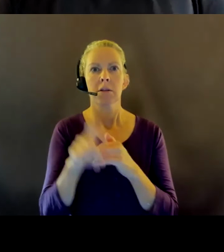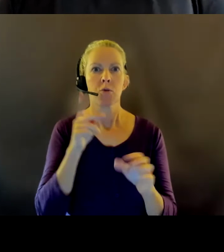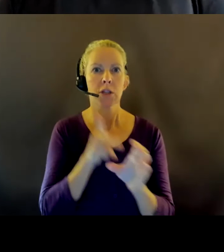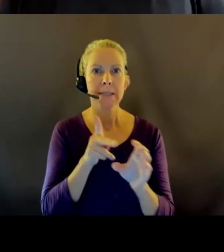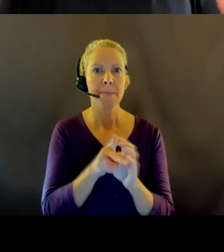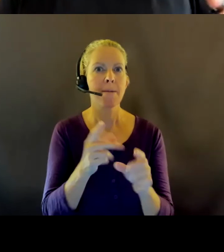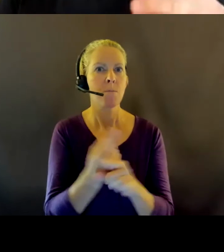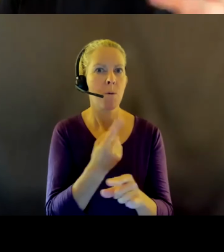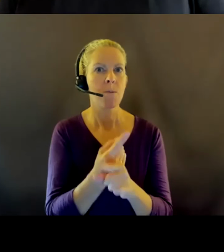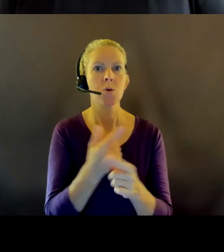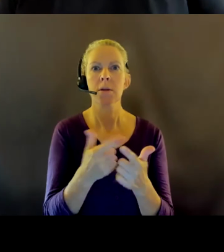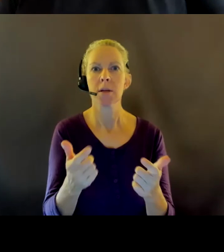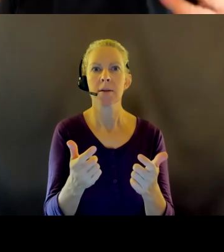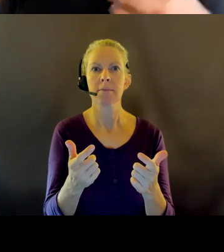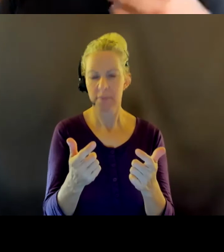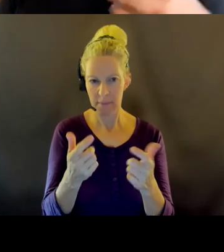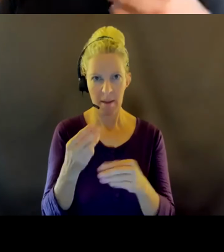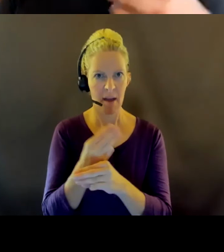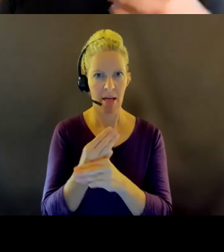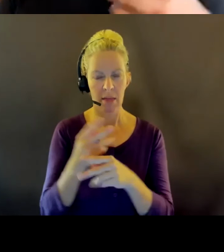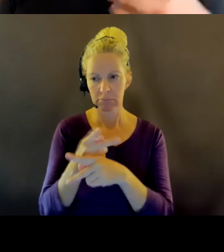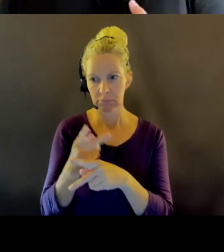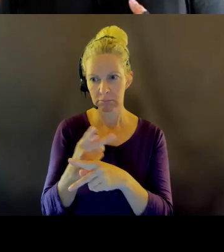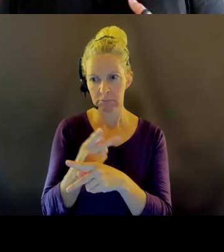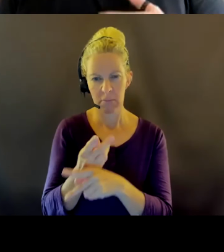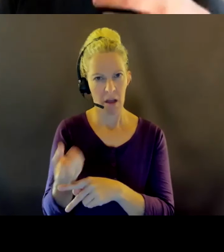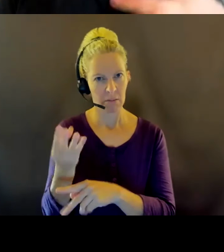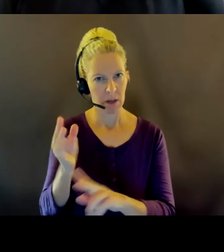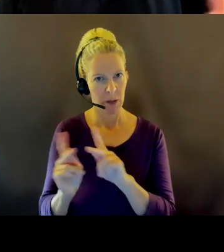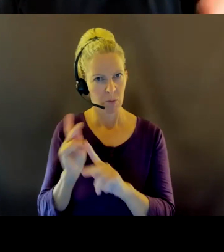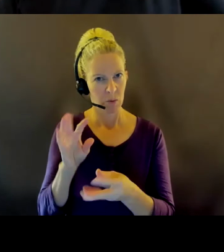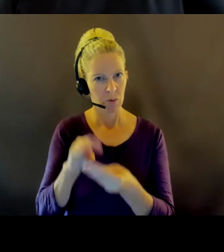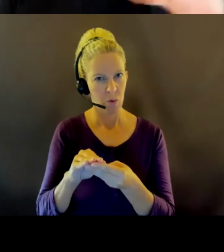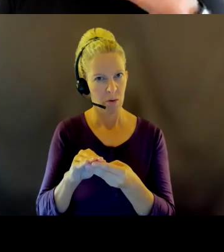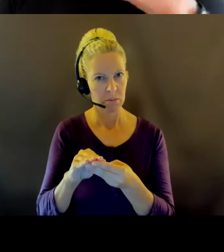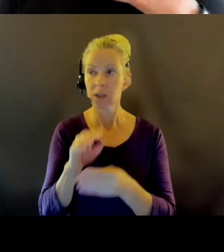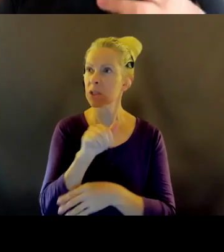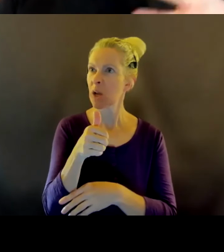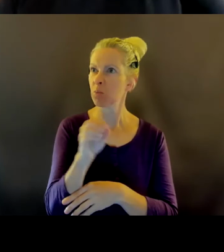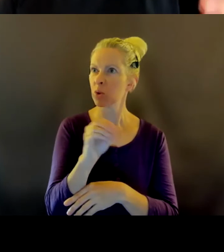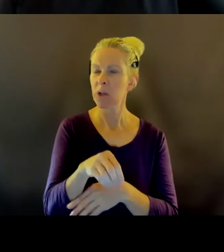do the math. How many people does that mean? 10% will be 38.